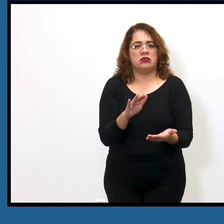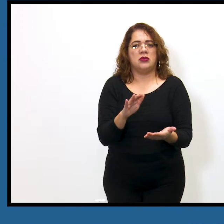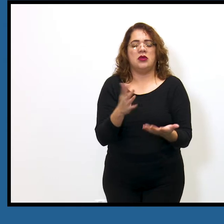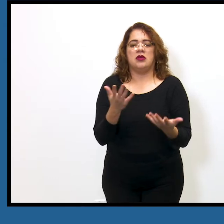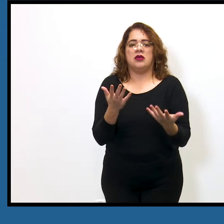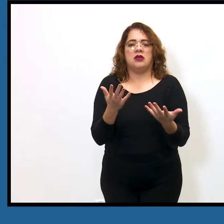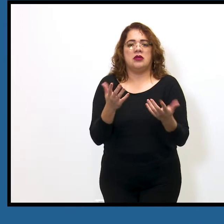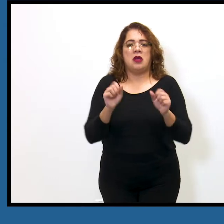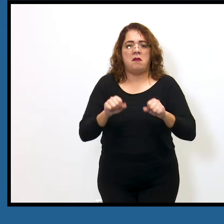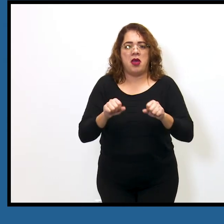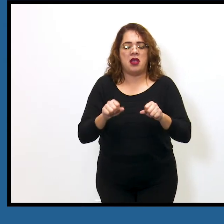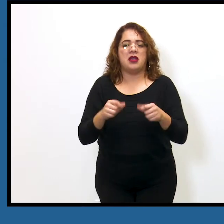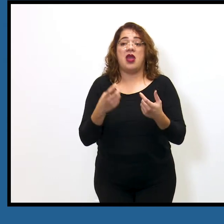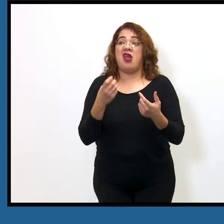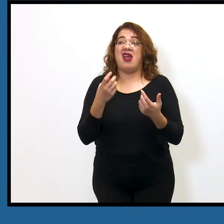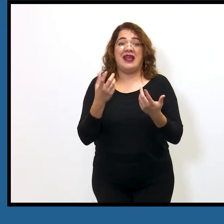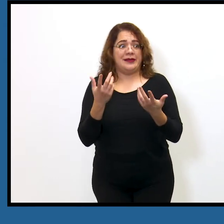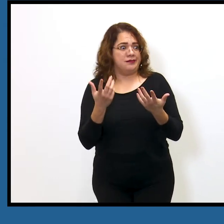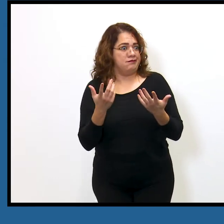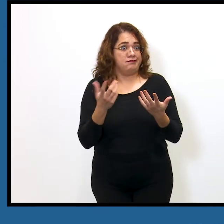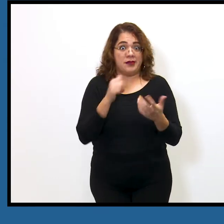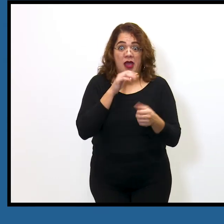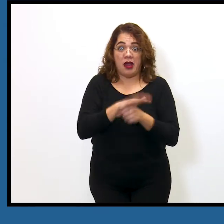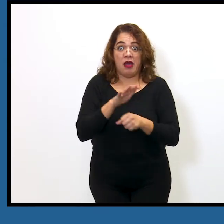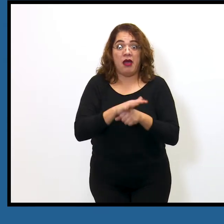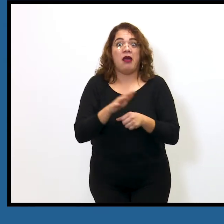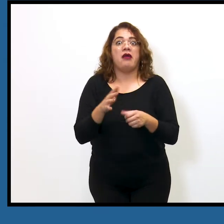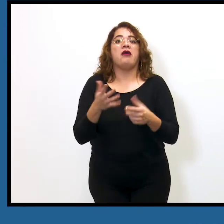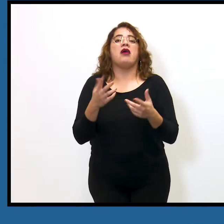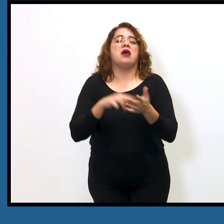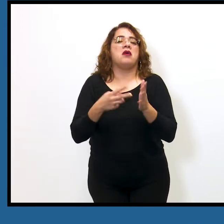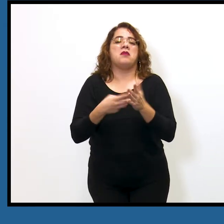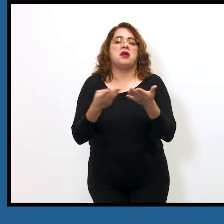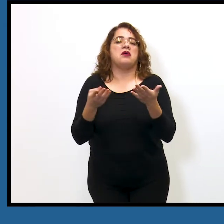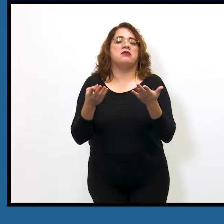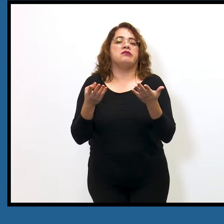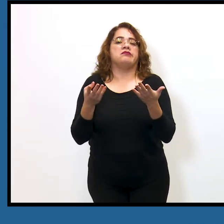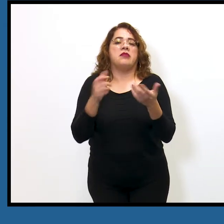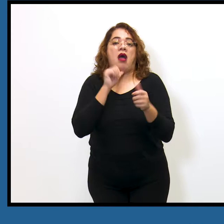and so in in any other space we're really asking people to just you know to follow the guidance.